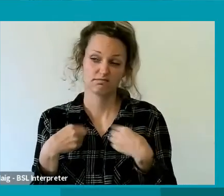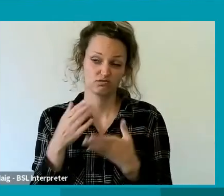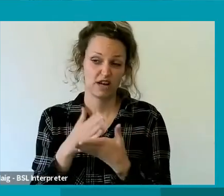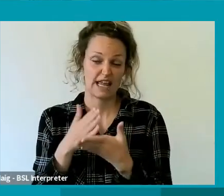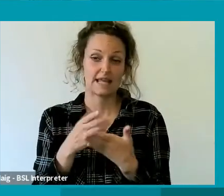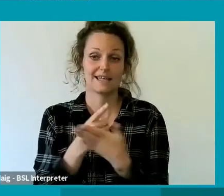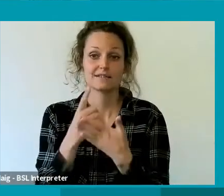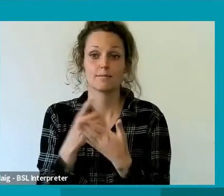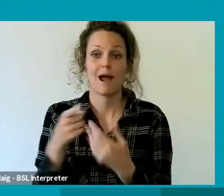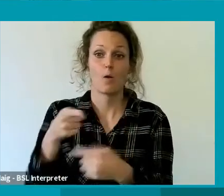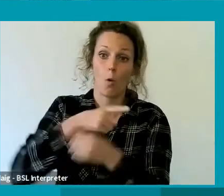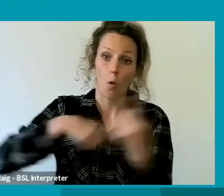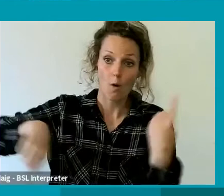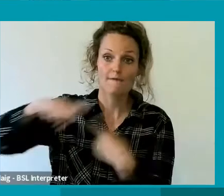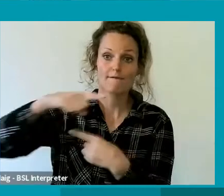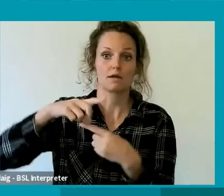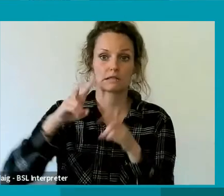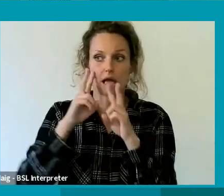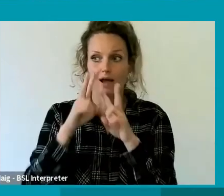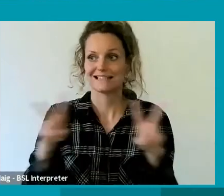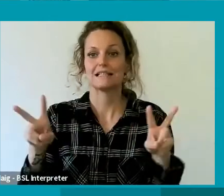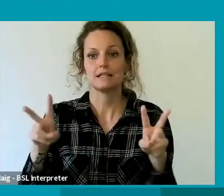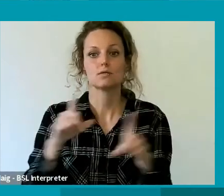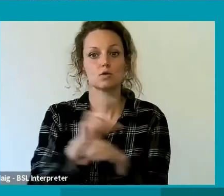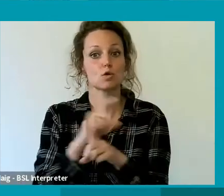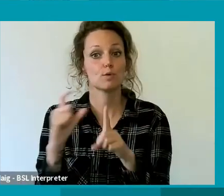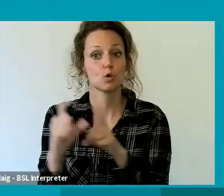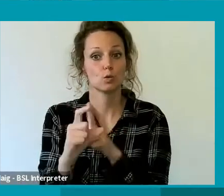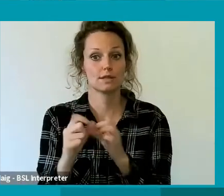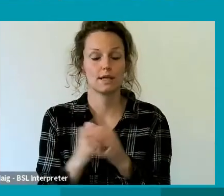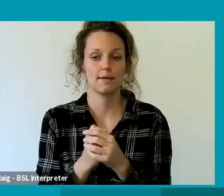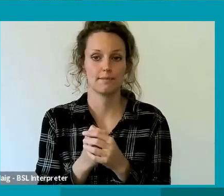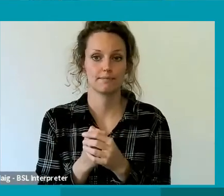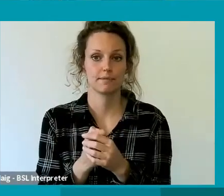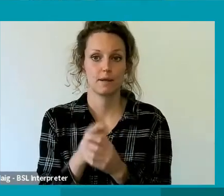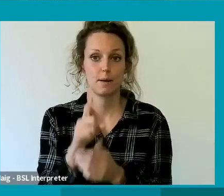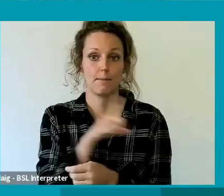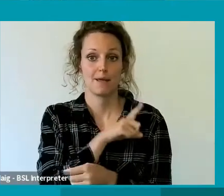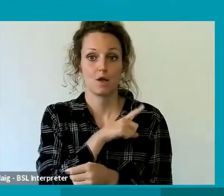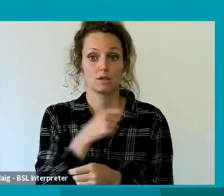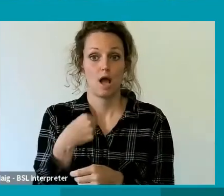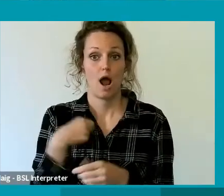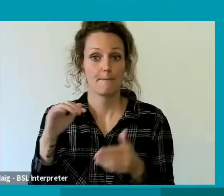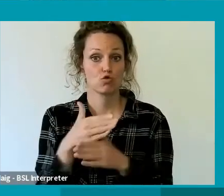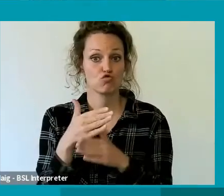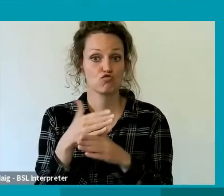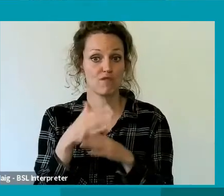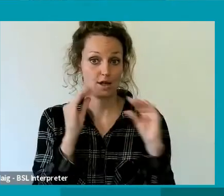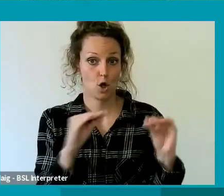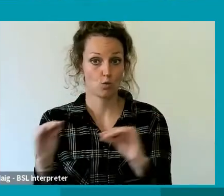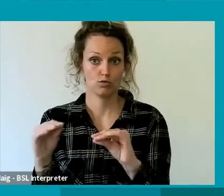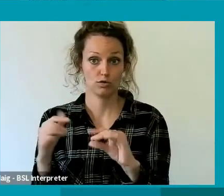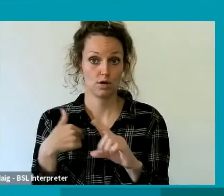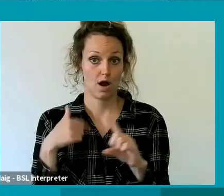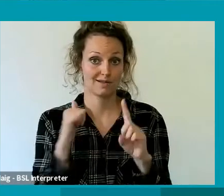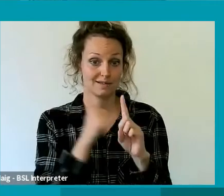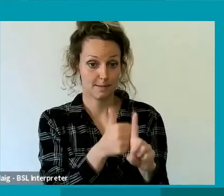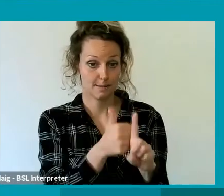so I see this as a community. And because I'm a career coach and I support and coach people across all disabilities,